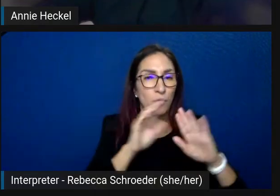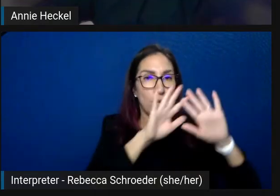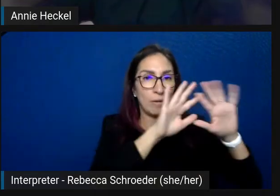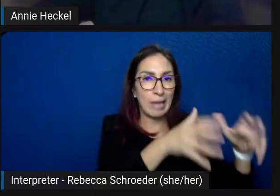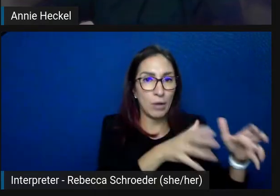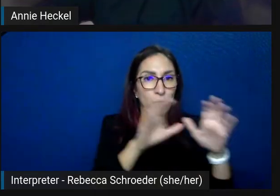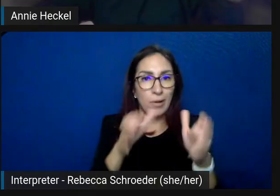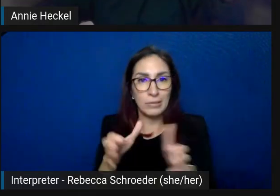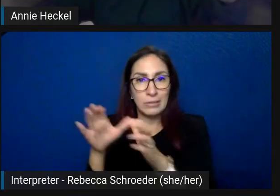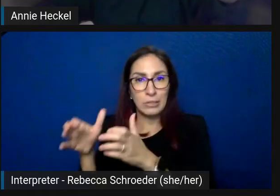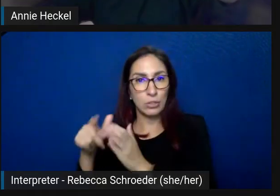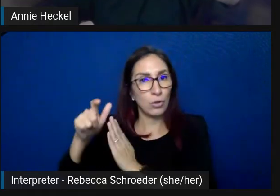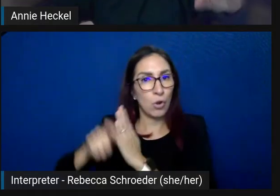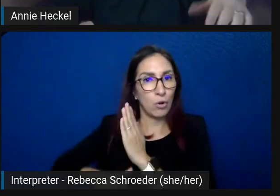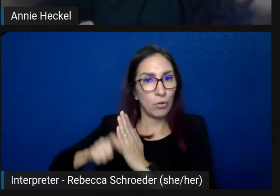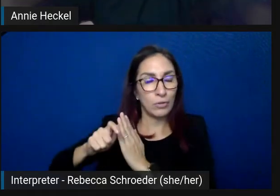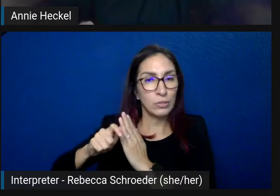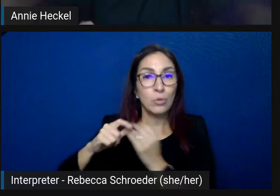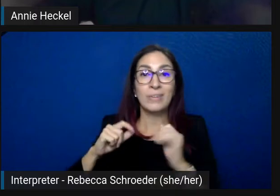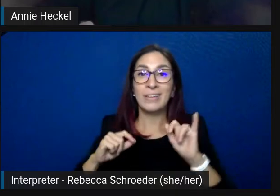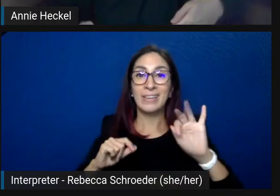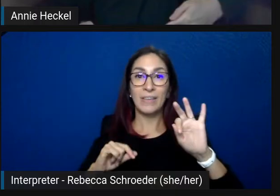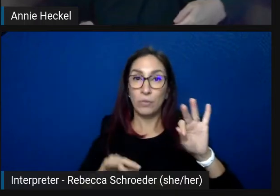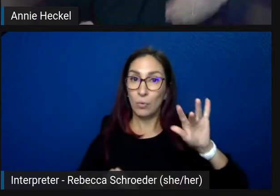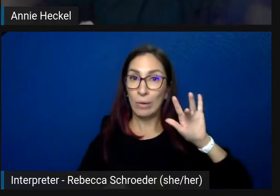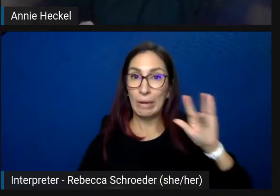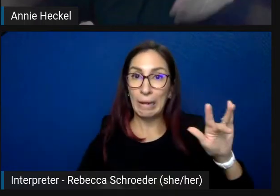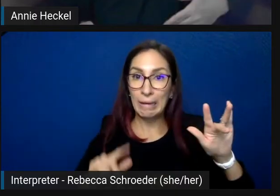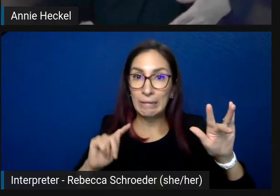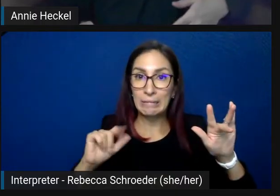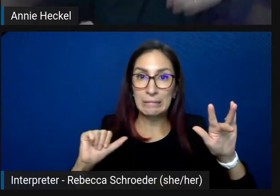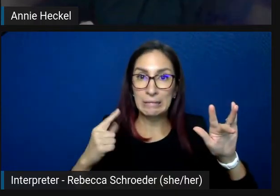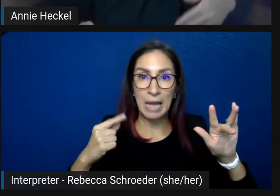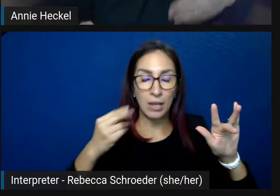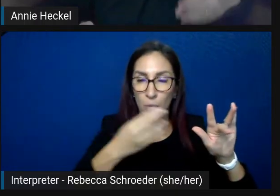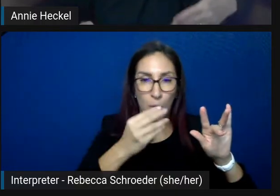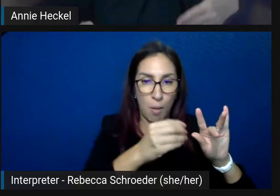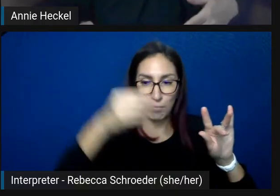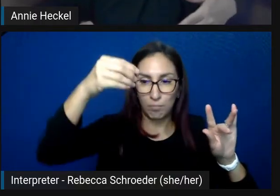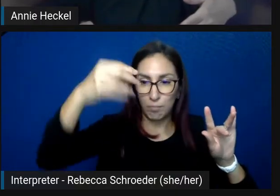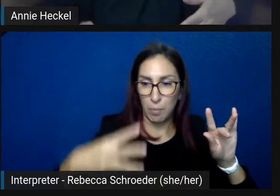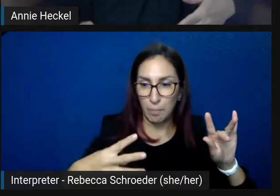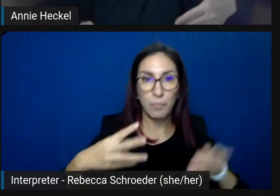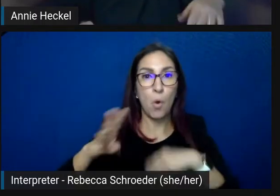If you click on one of those tags, it'll take you to a list of all of the articles that have that tag.